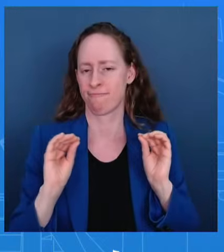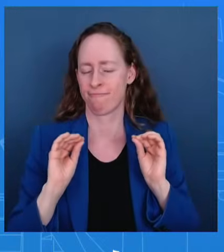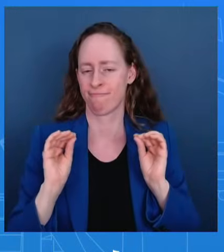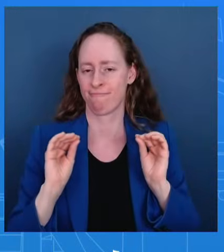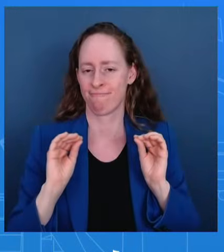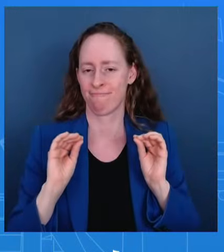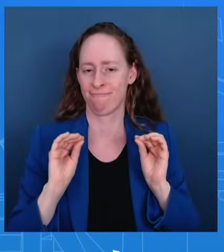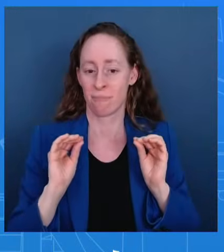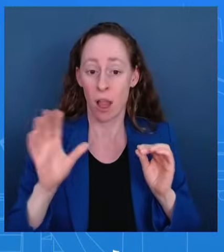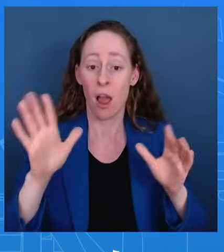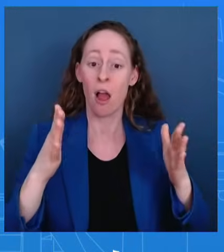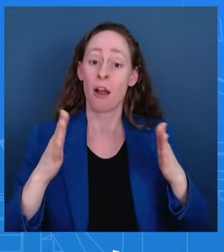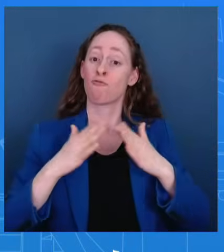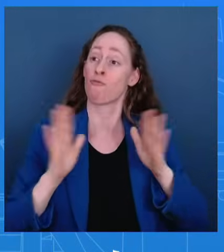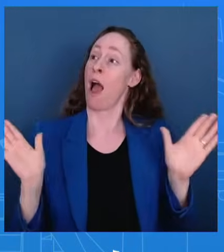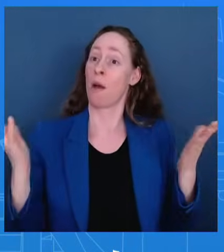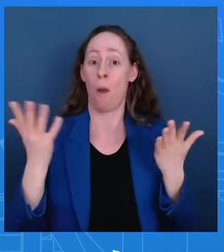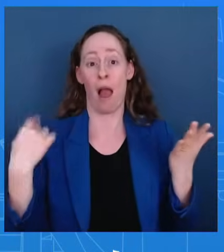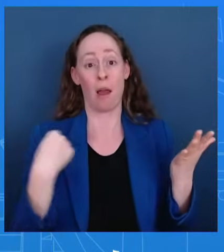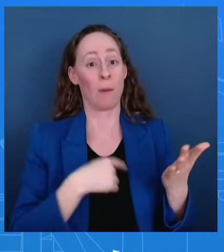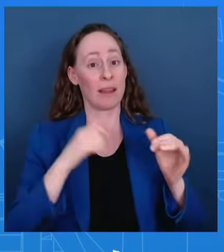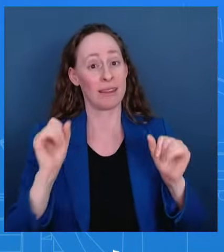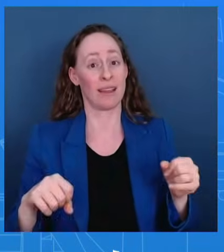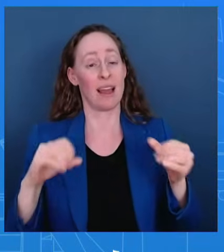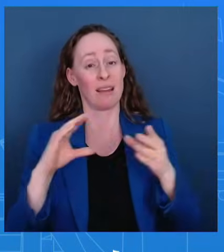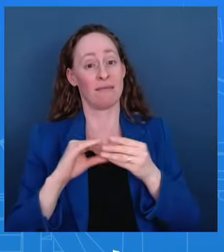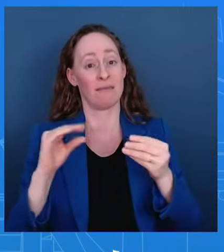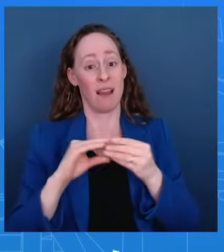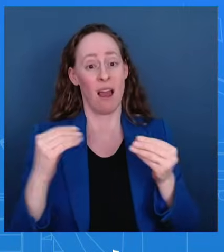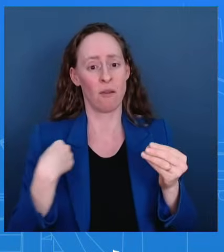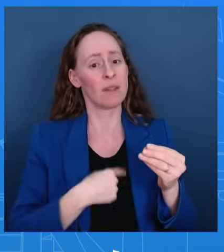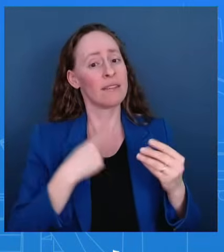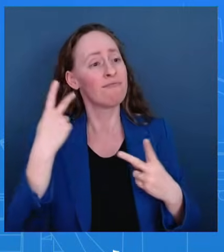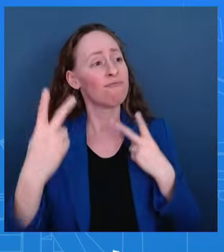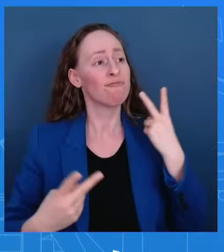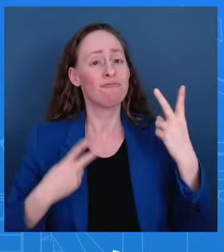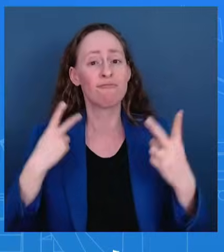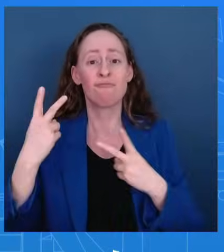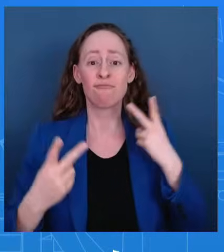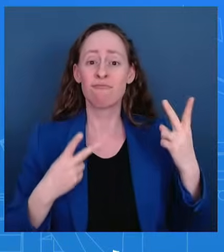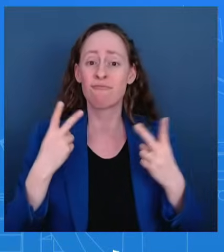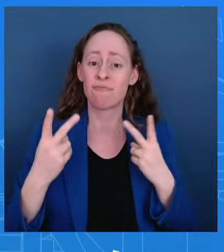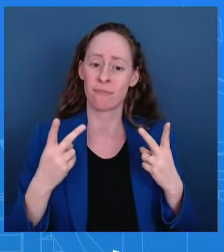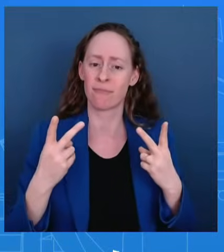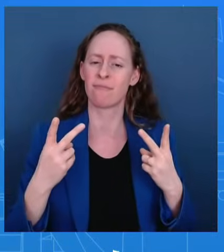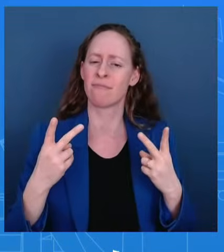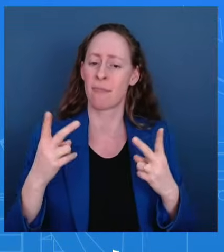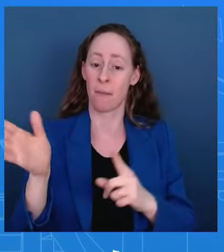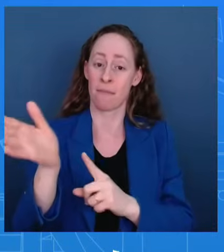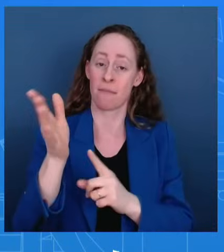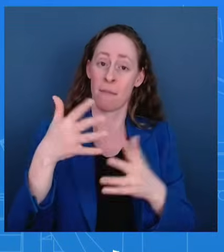that we have seen, that, you know, we believe that the American flag should be respected. It should be -- it -- this is a --